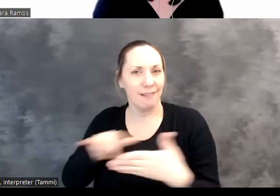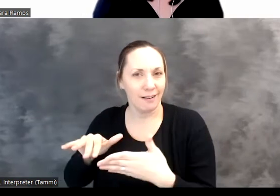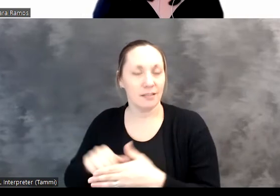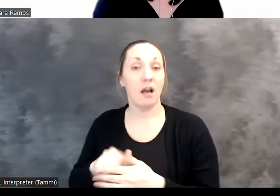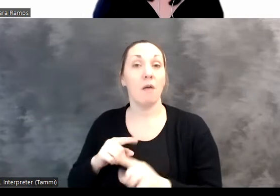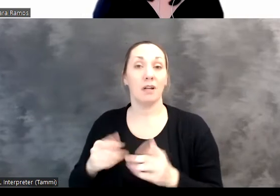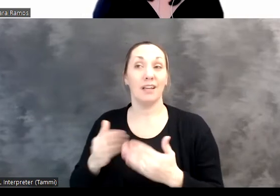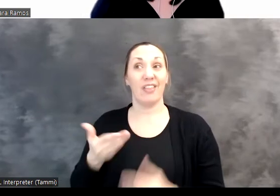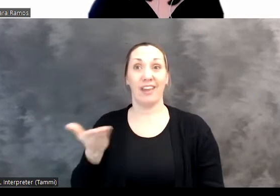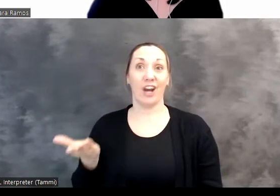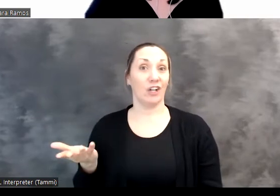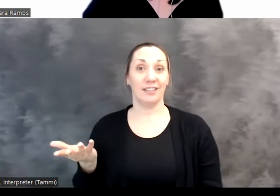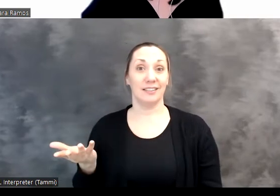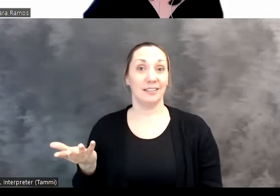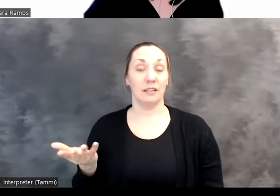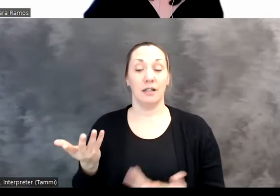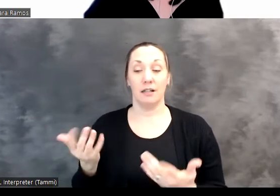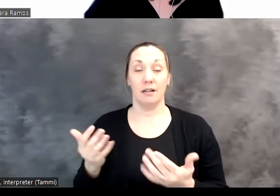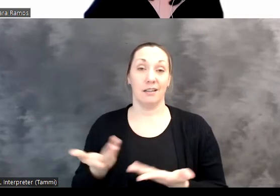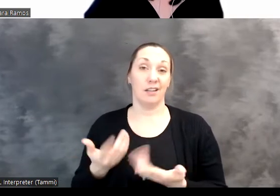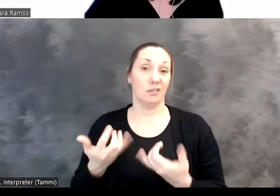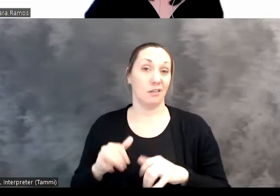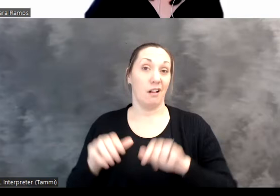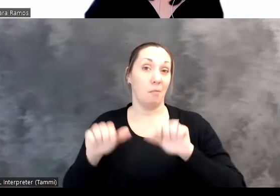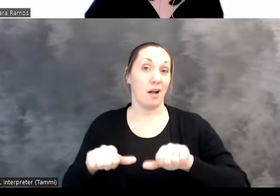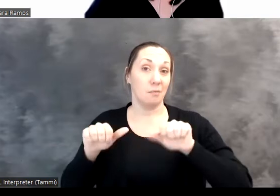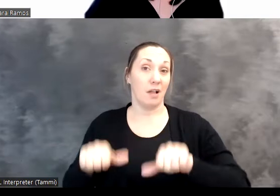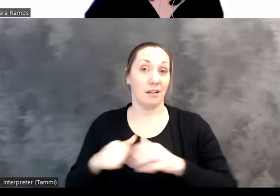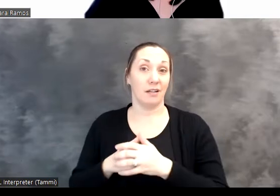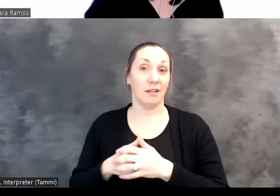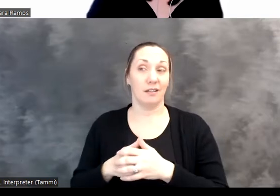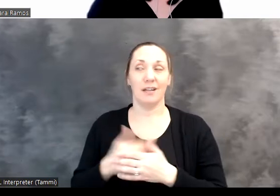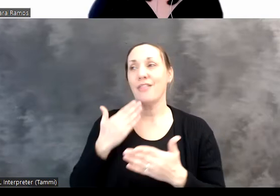say how we can bring people in to research